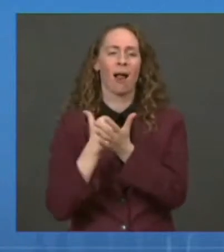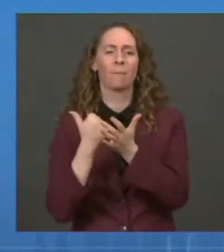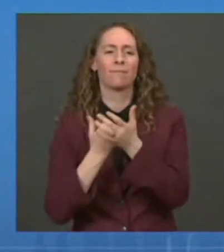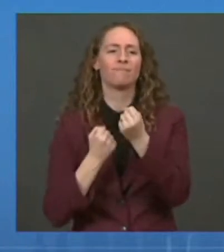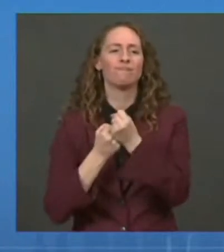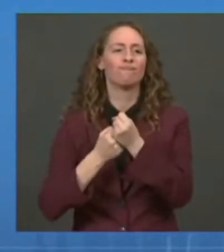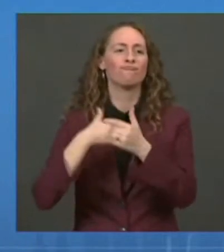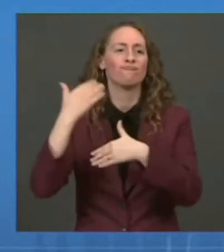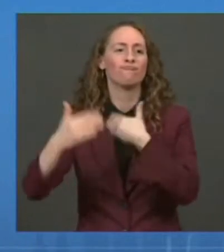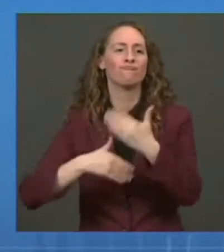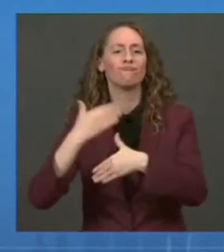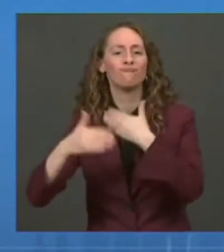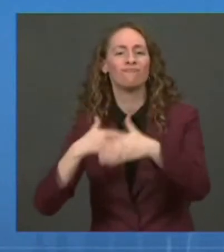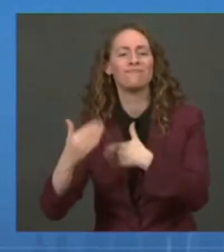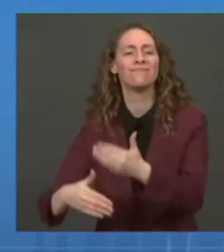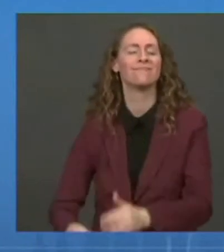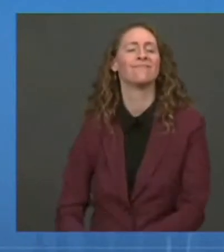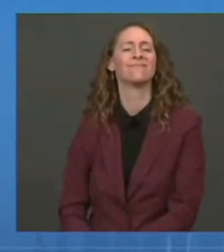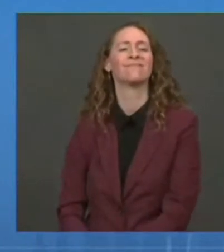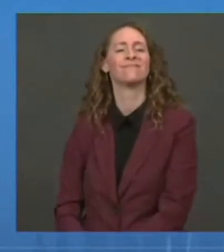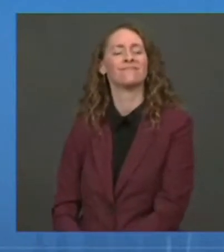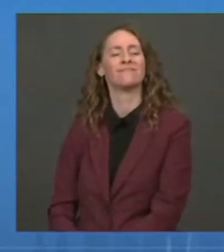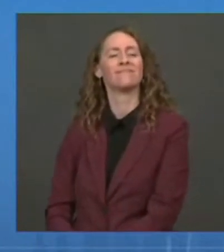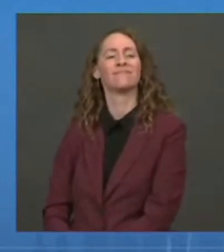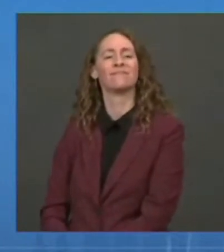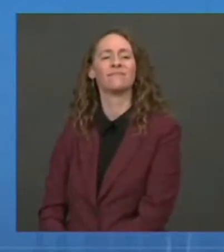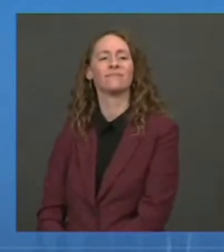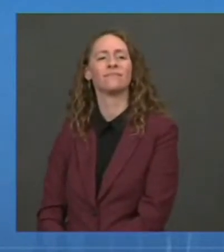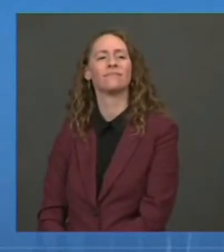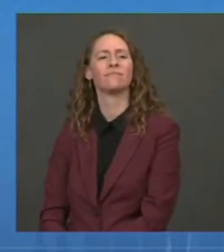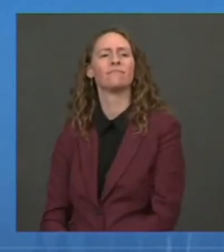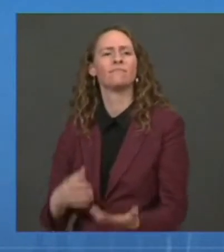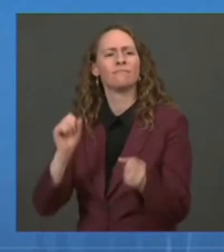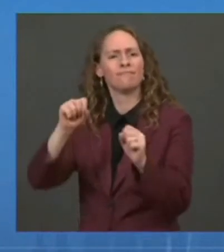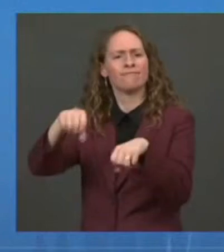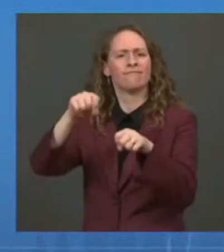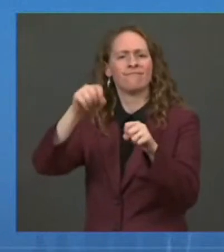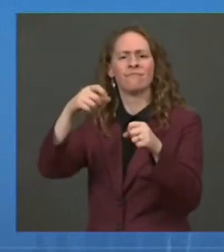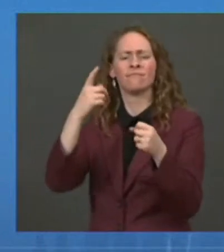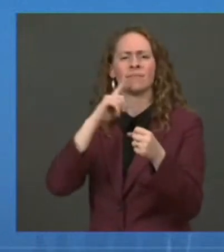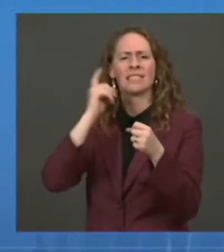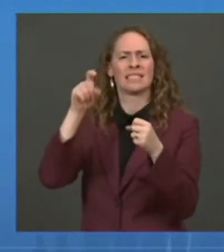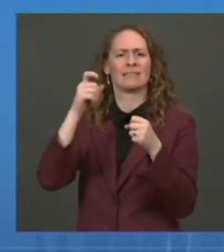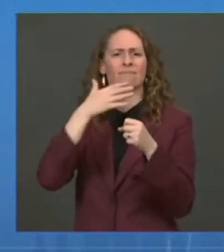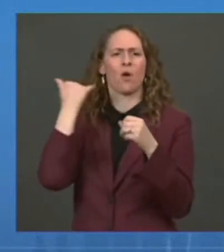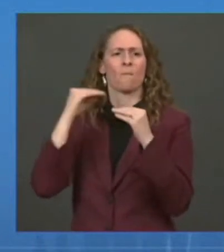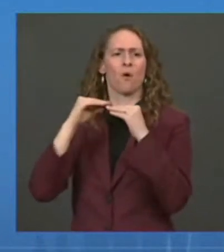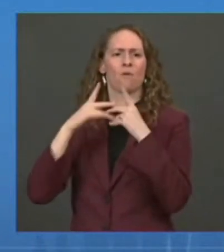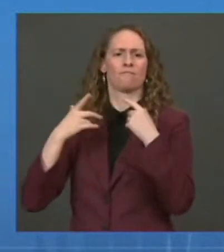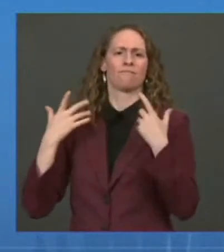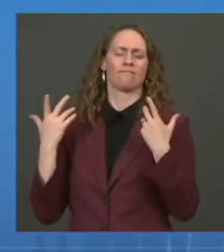EACH OF THESE PARTNERSHIPS WILL HELP US ENSURE THAT MORE PEOPLE EXTEND AND ENHANCE PROTECTION